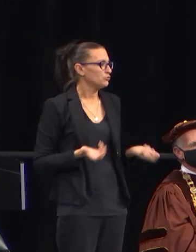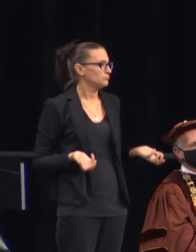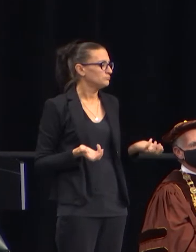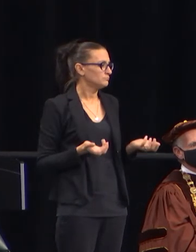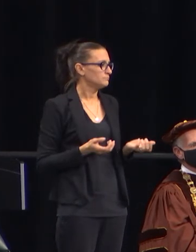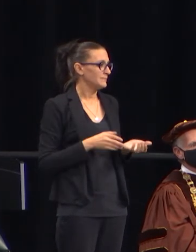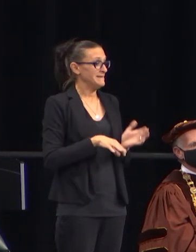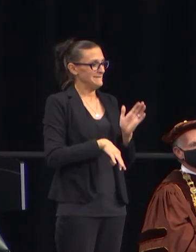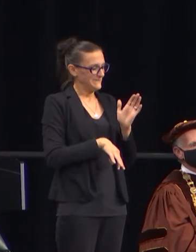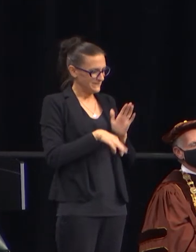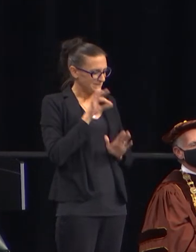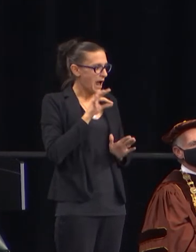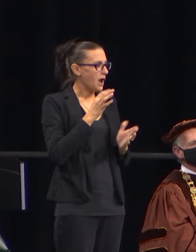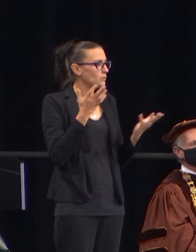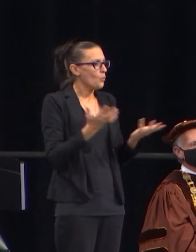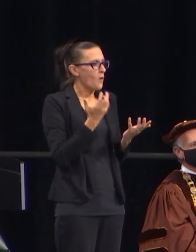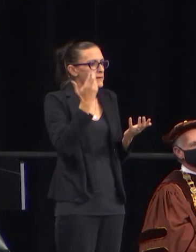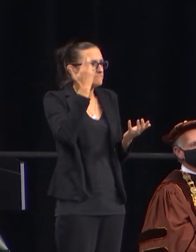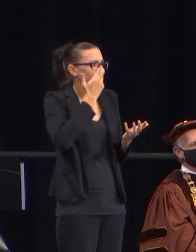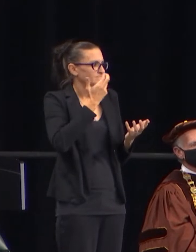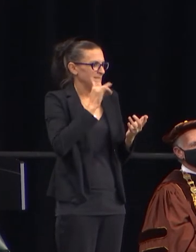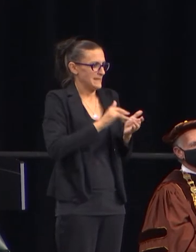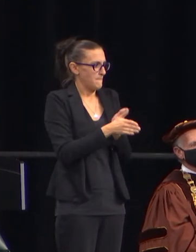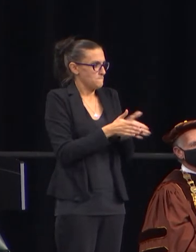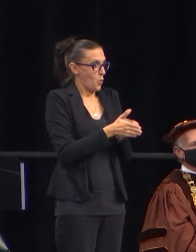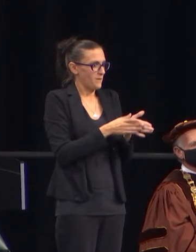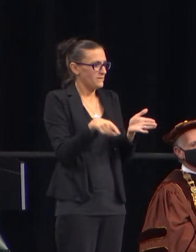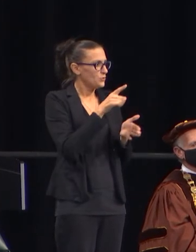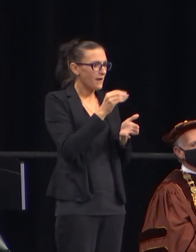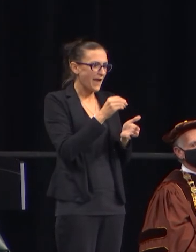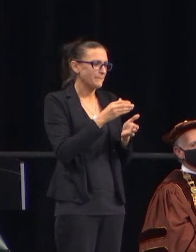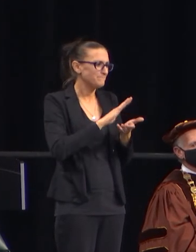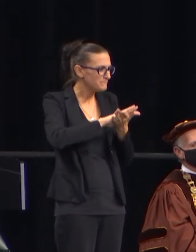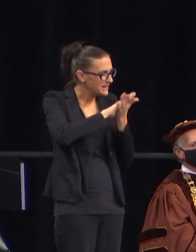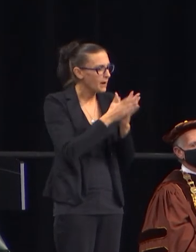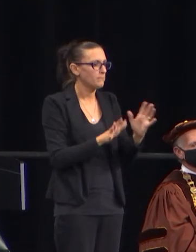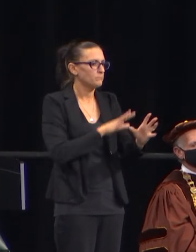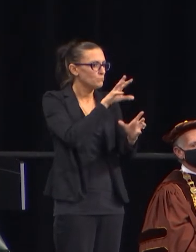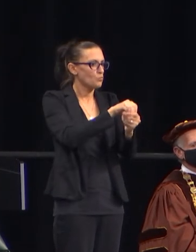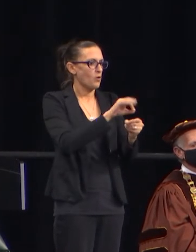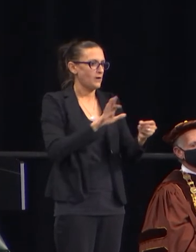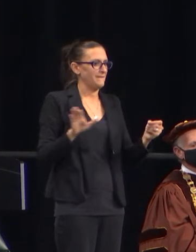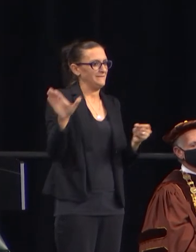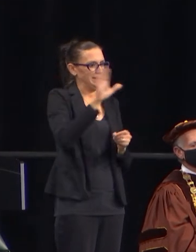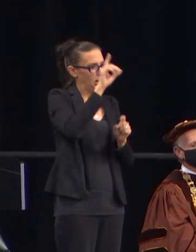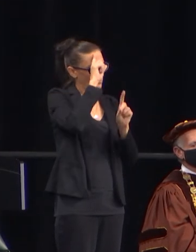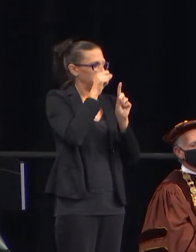Find the causes that motivate you and become a part of their mission.